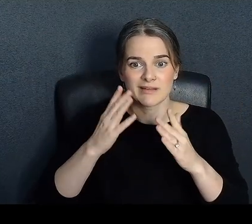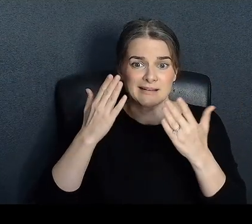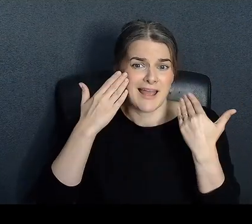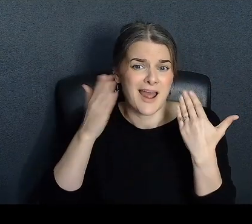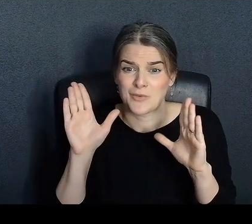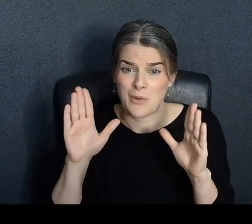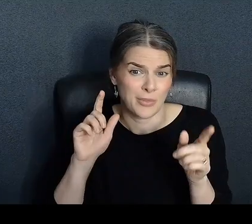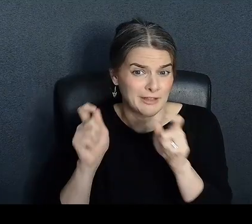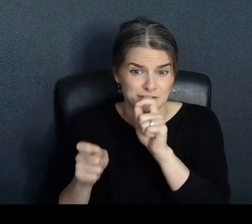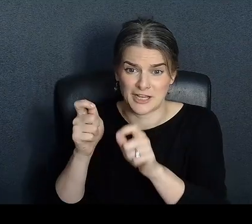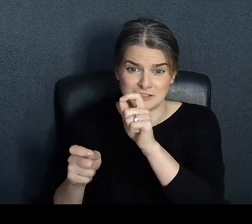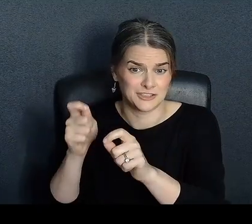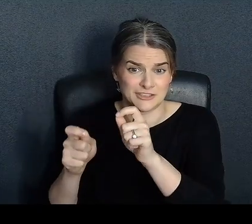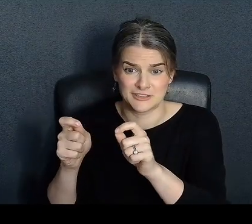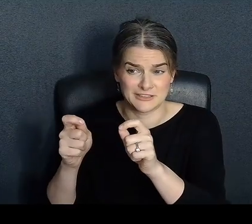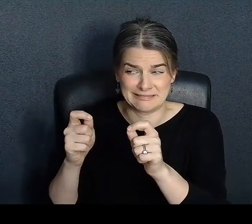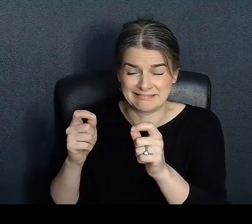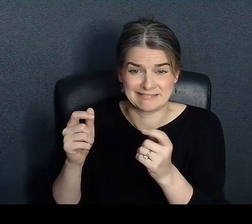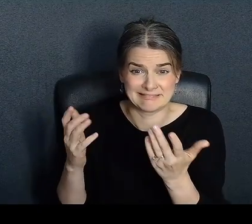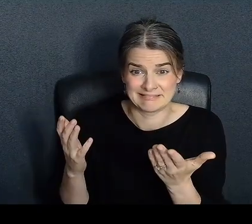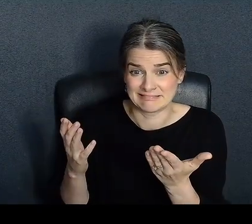Yeah, I'm not either. Good question though.